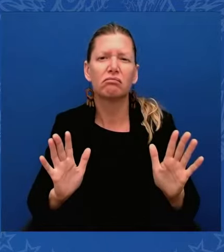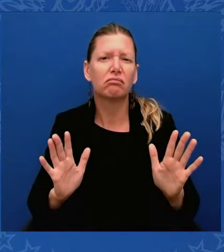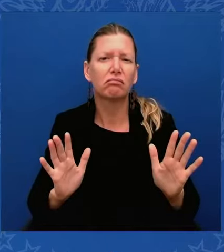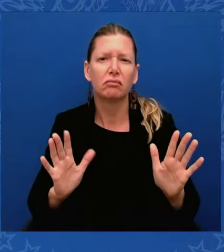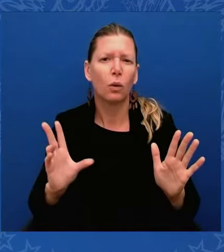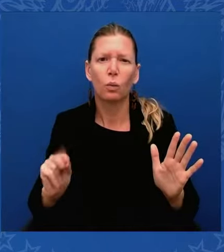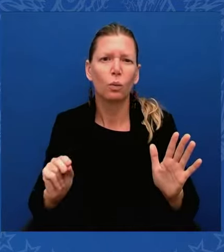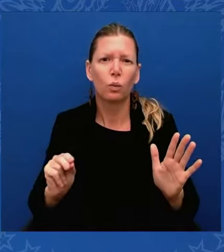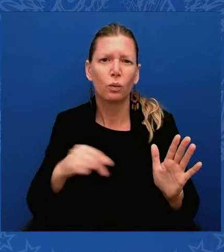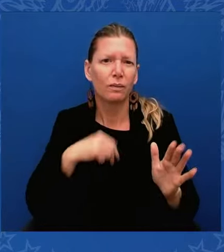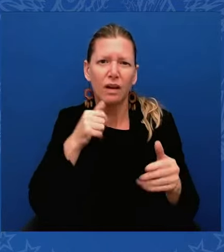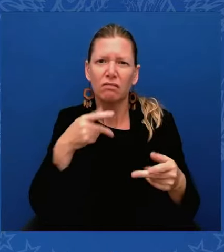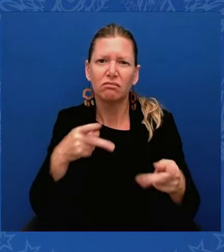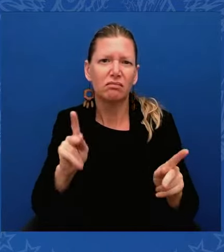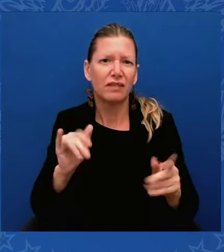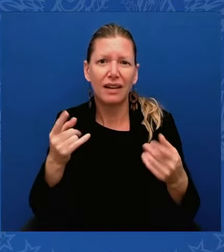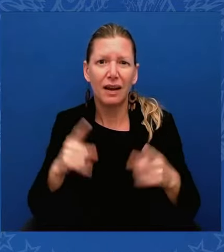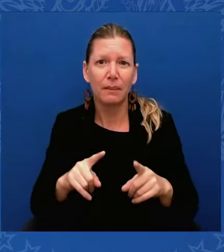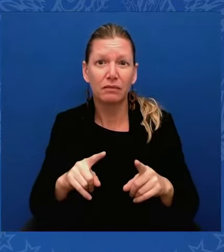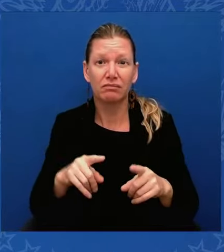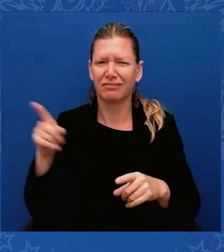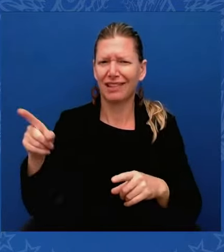Roe v Wade as the law of the land again.